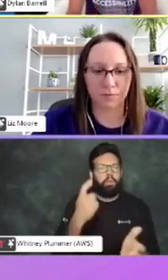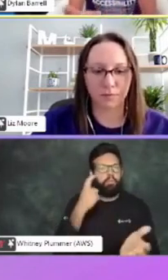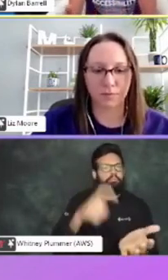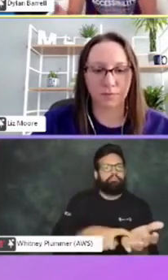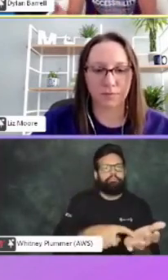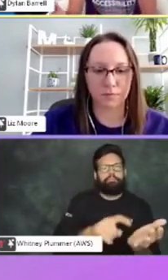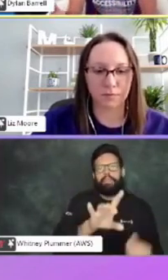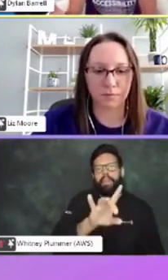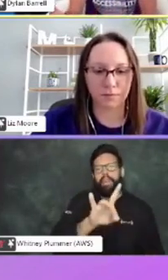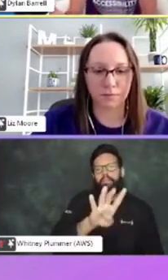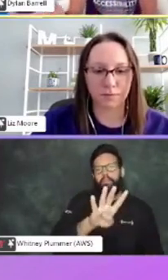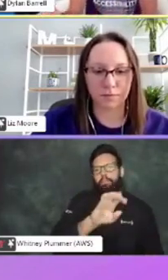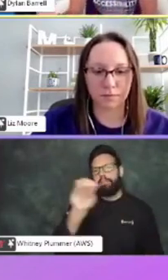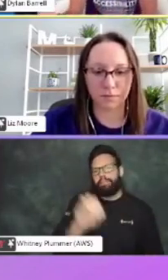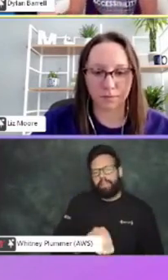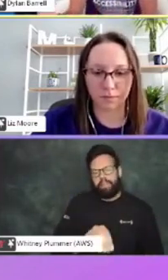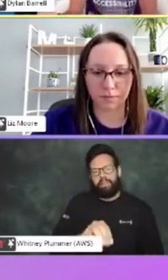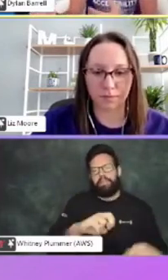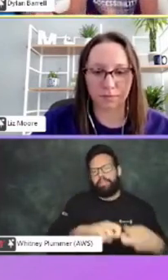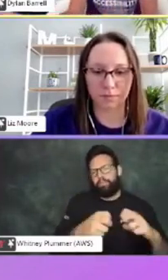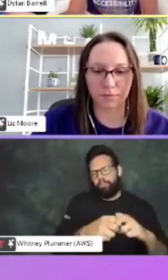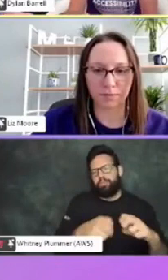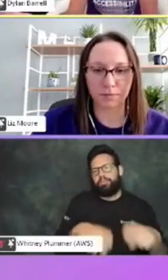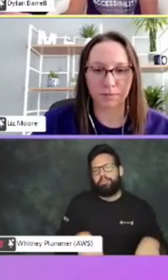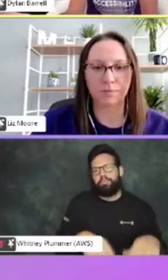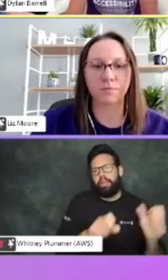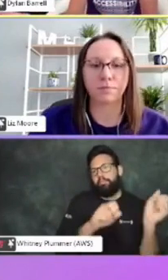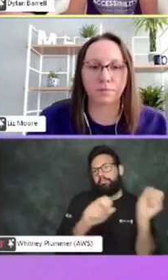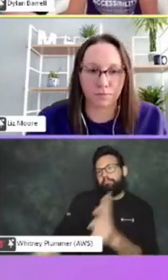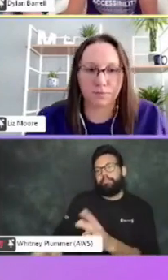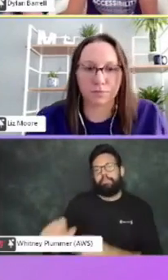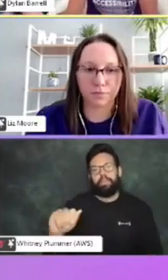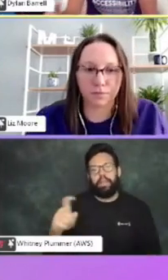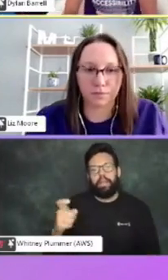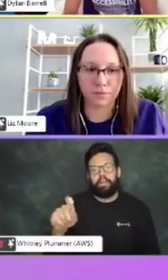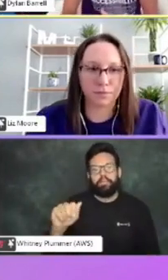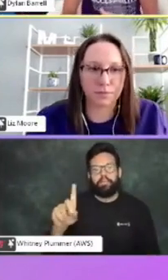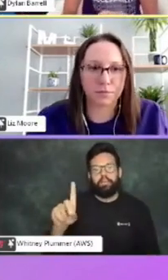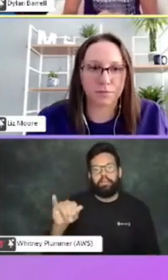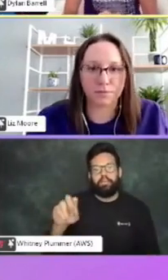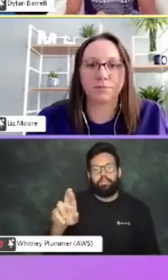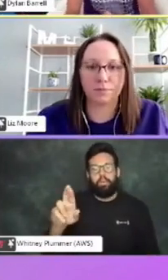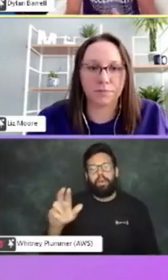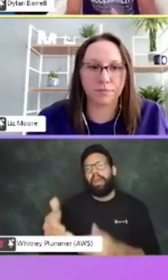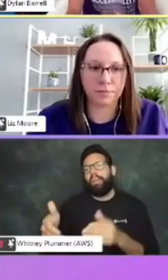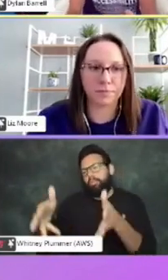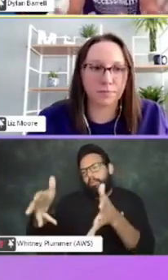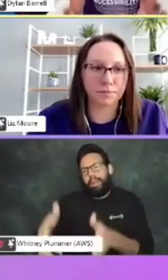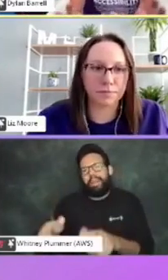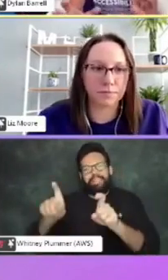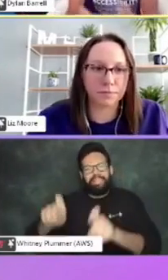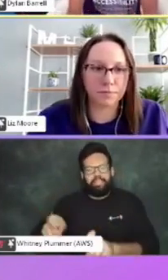import those results into axe Auditor and do the rest of the testing inside axe Auditor. That's the best way to do that today,